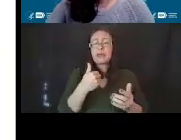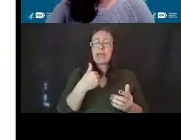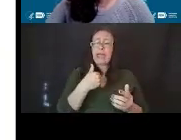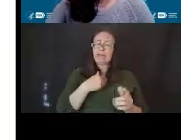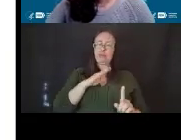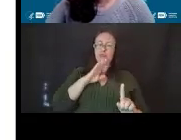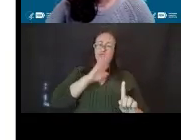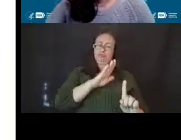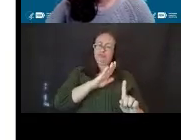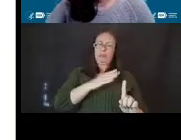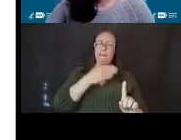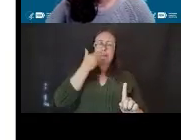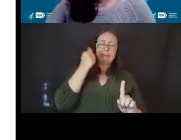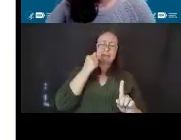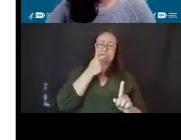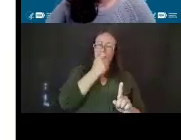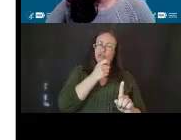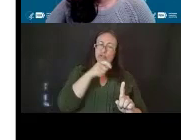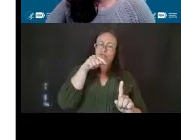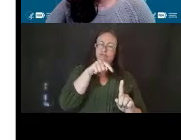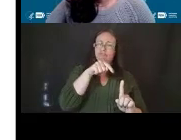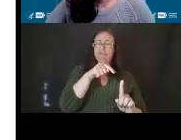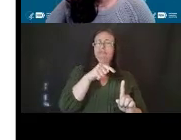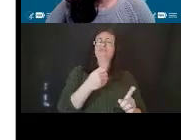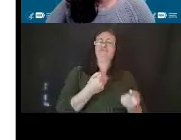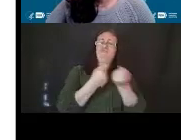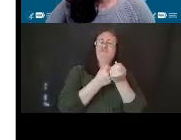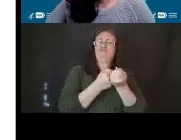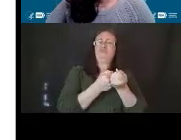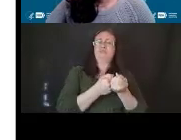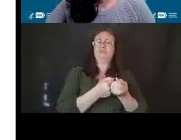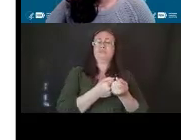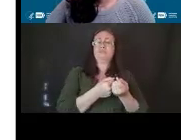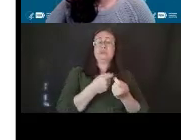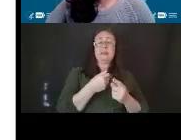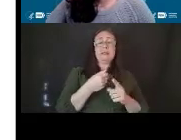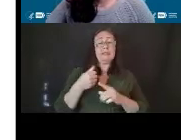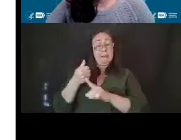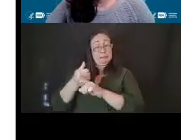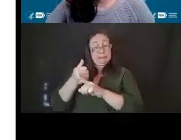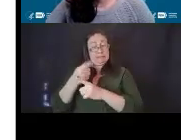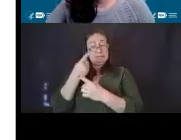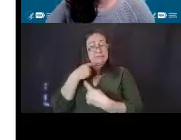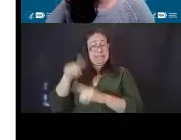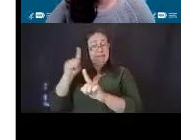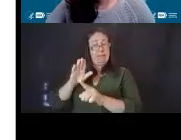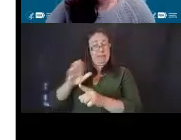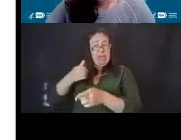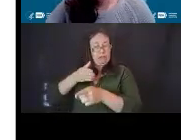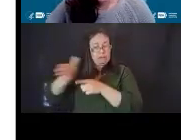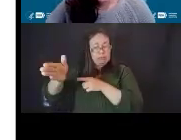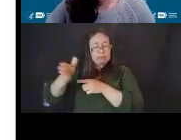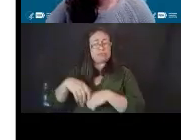and it will use text mining to determine similar applications